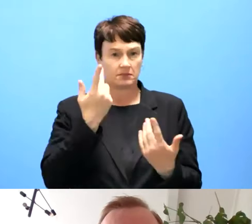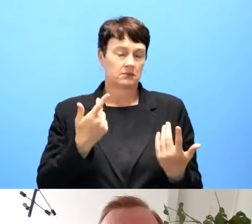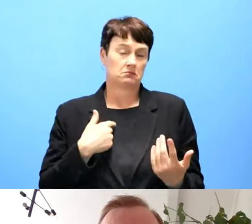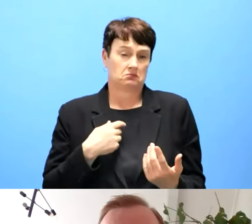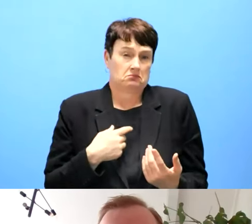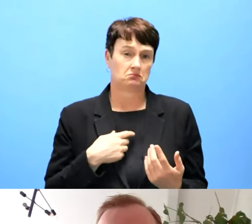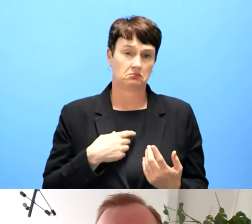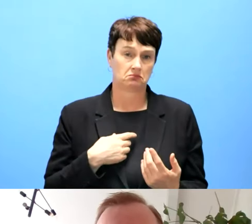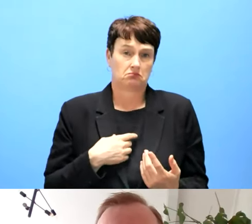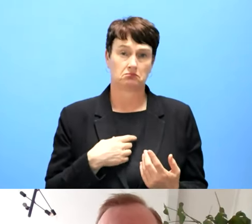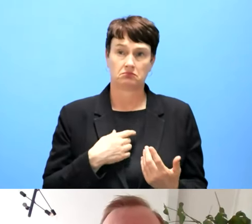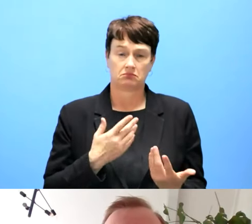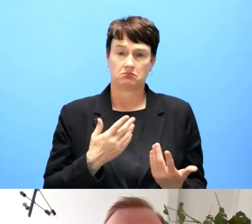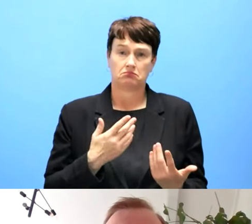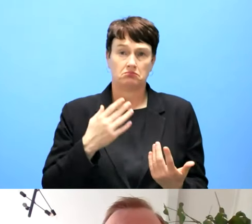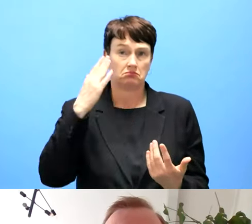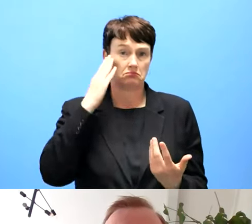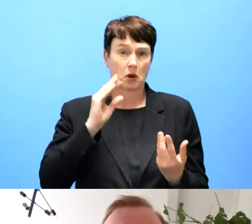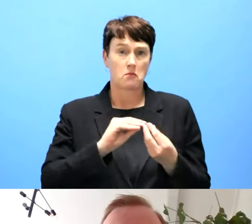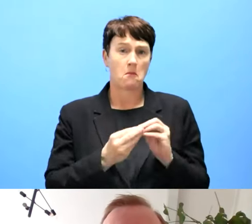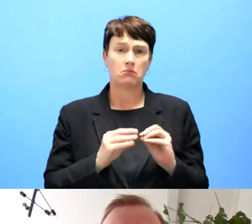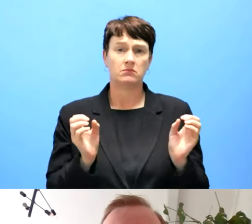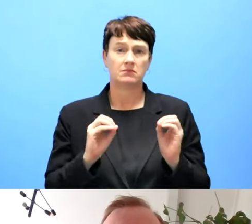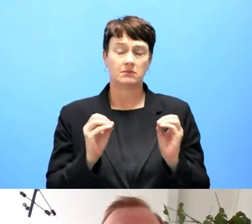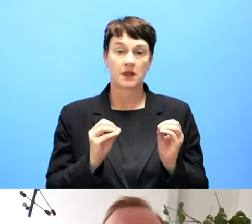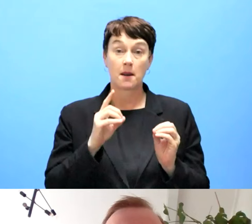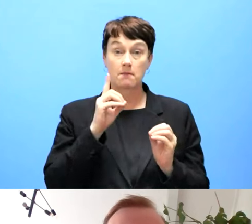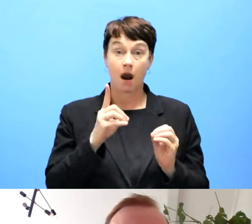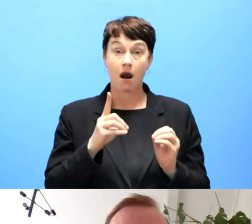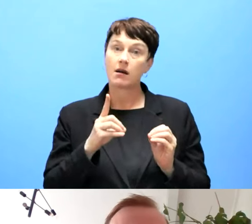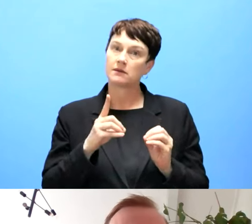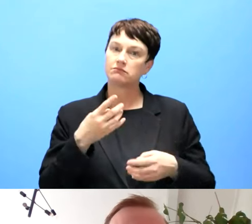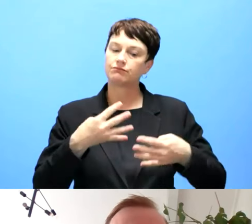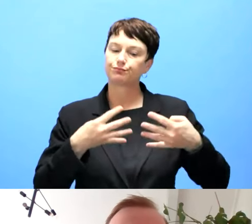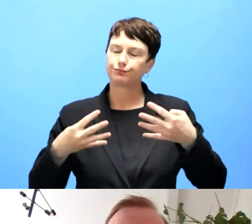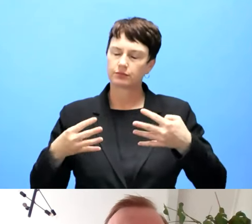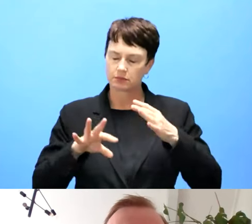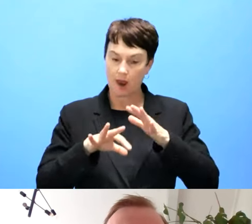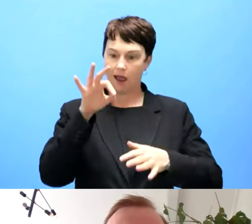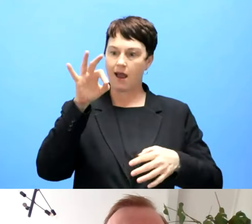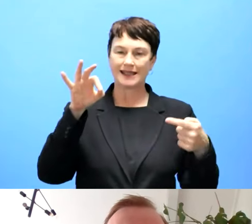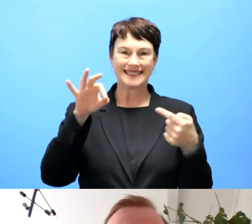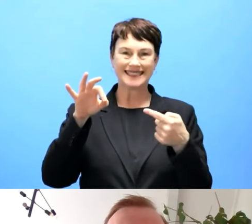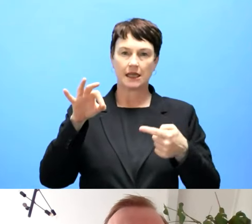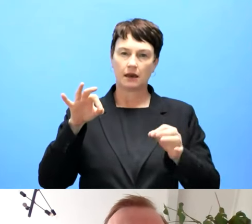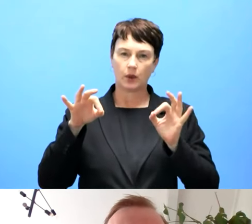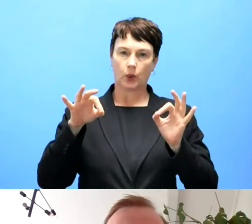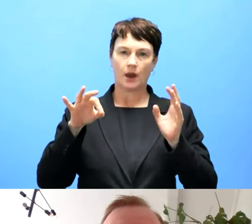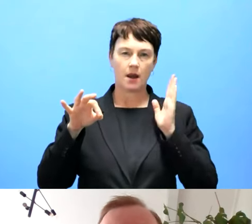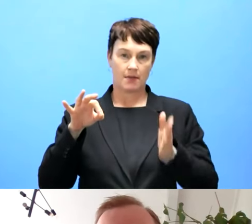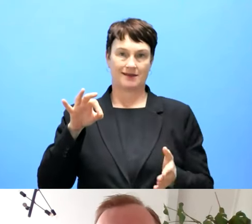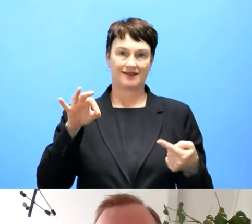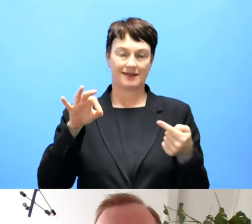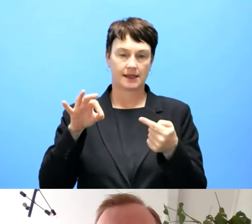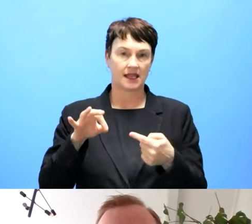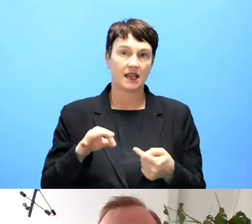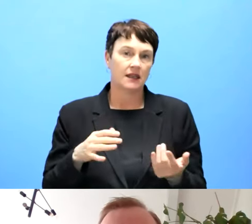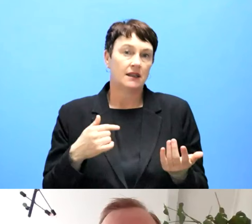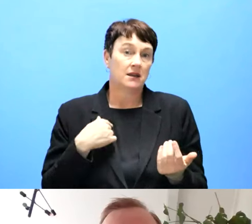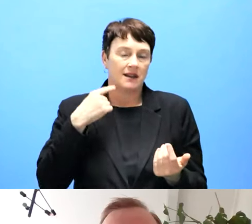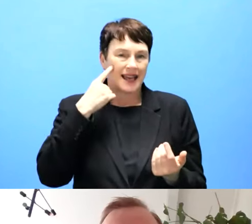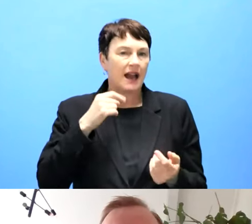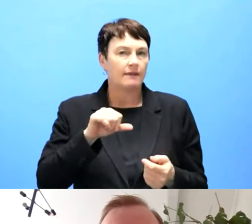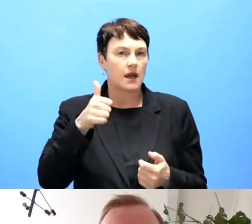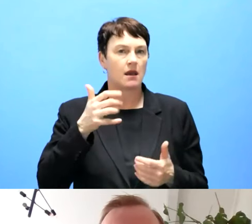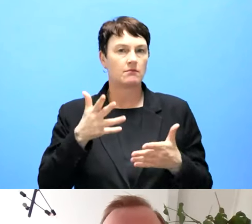results are good. So I think we should do some evaluating first and see which method gives us